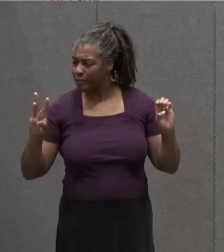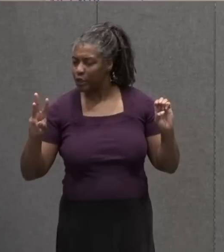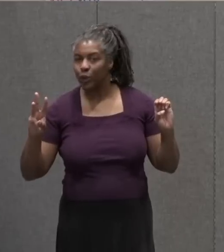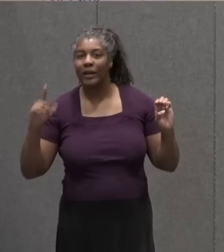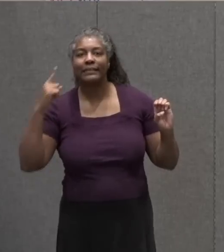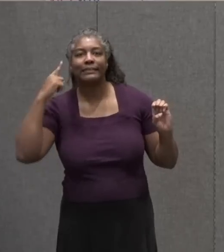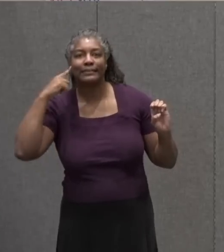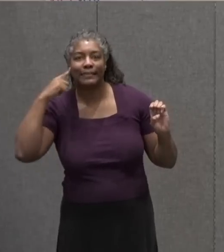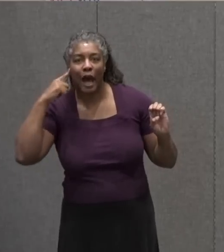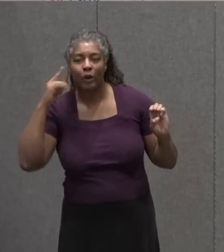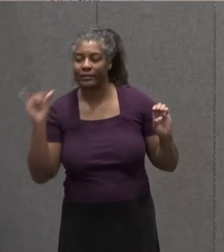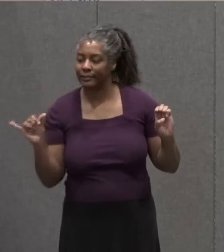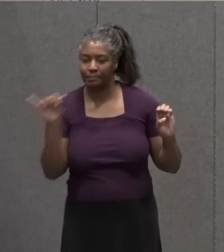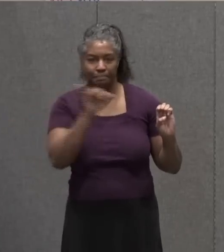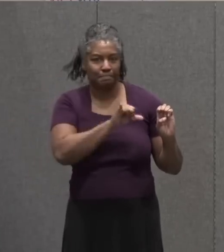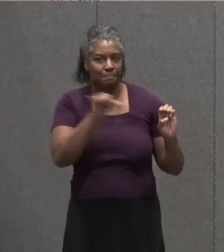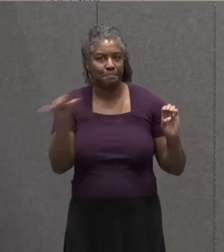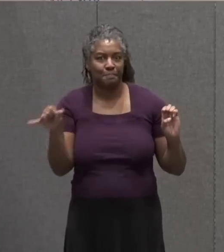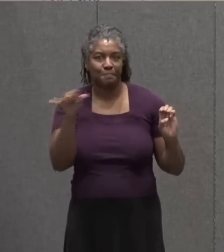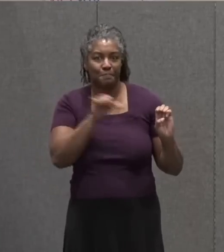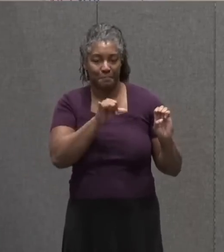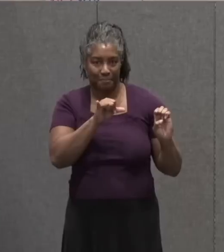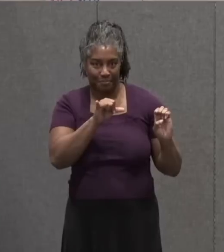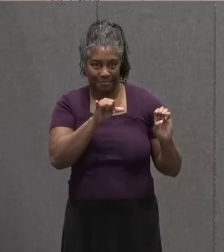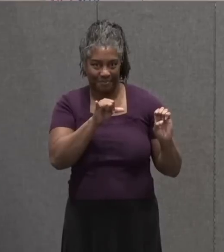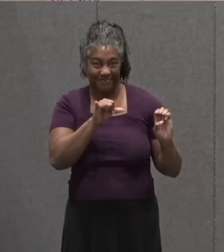We can take these two cards and put them to the side.